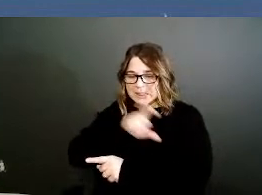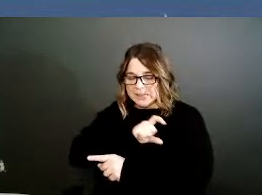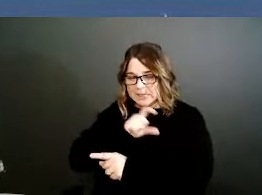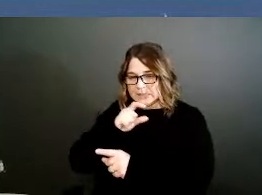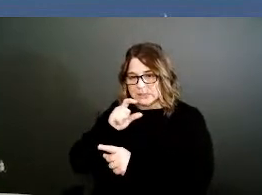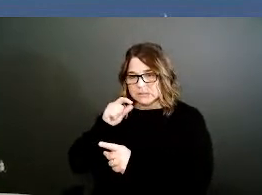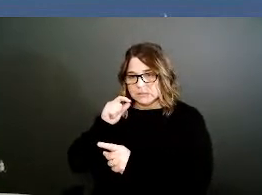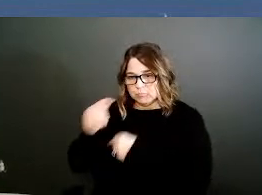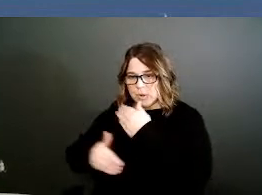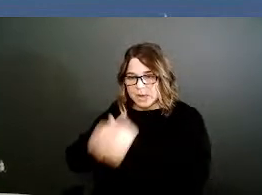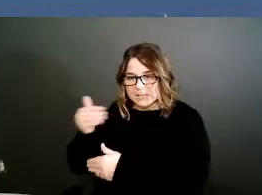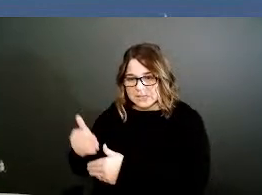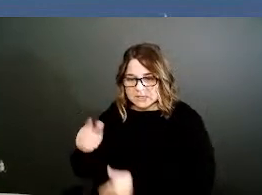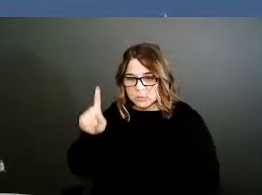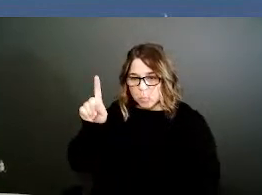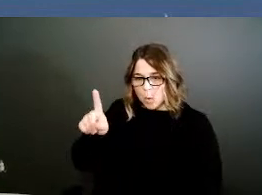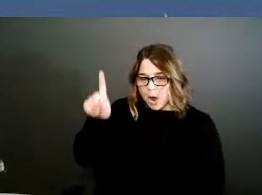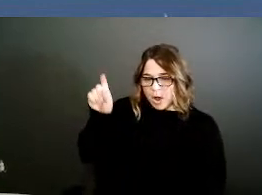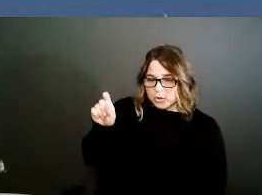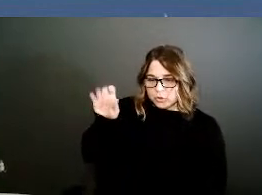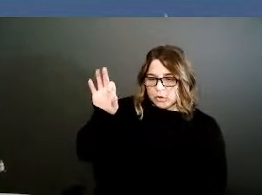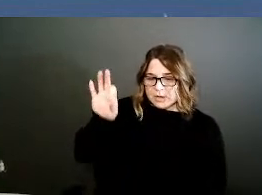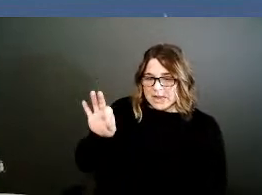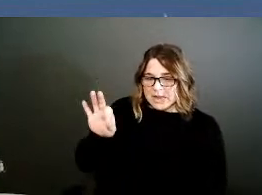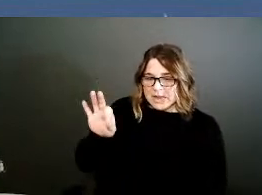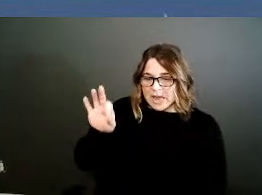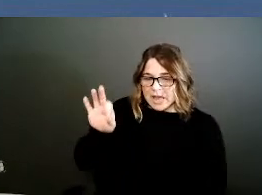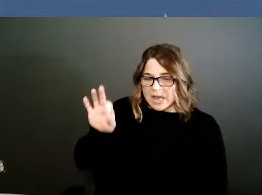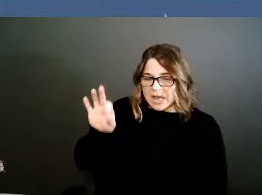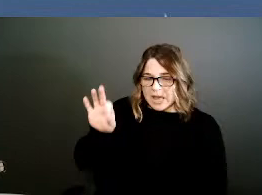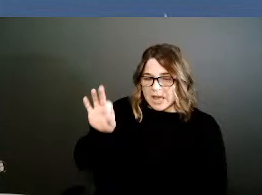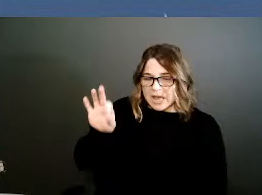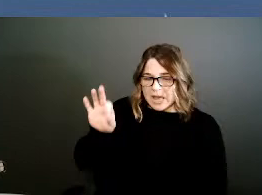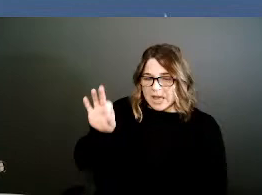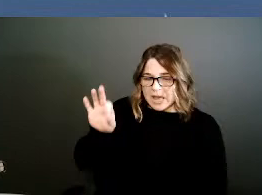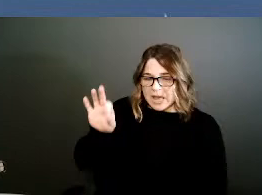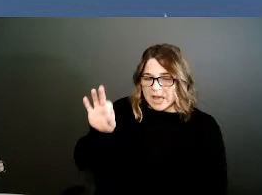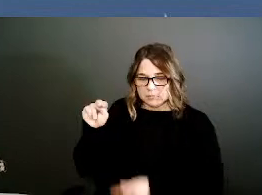NEARLY $192 MILLION. AND THAT INCLUDES AN INCREASE OF MORE THAN $27 MILLION.